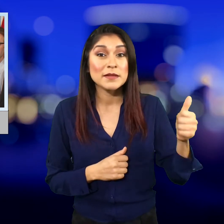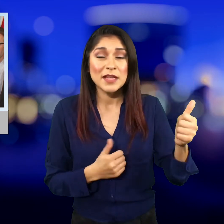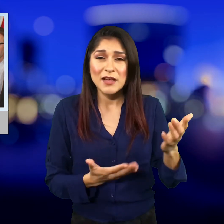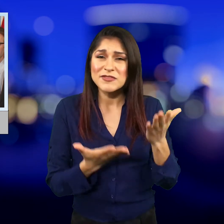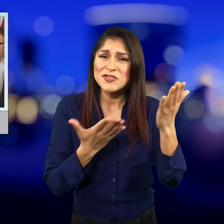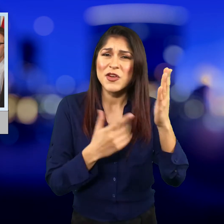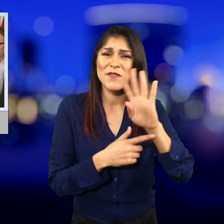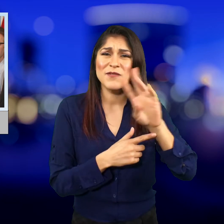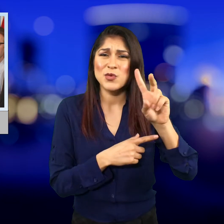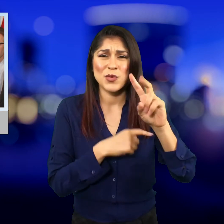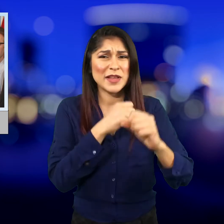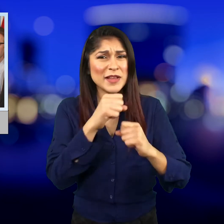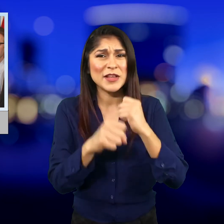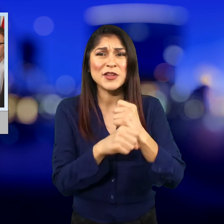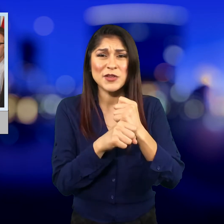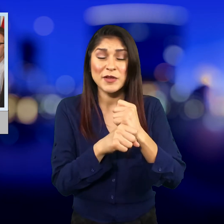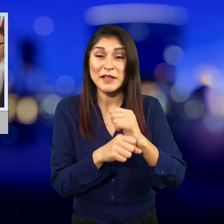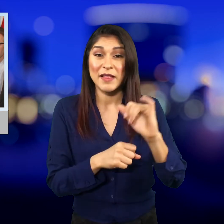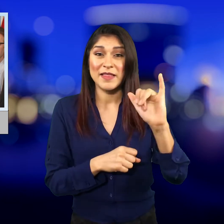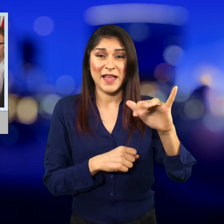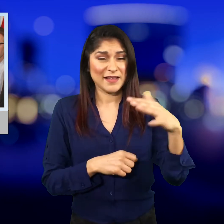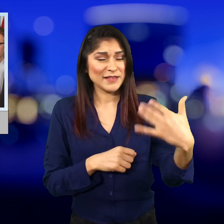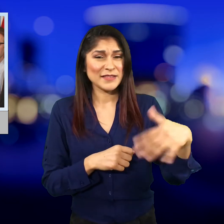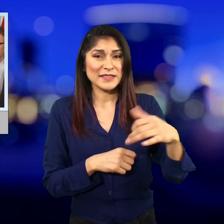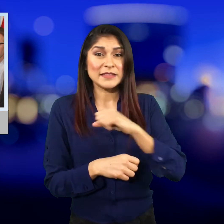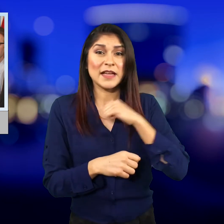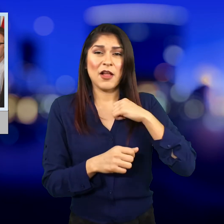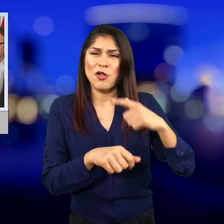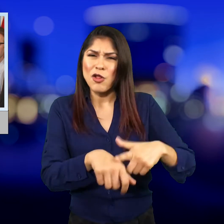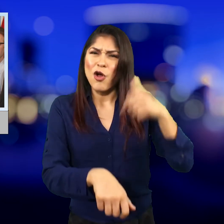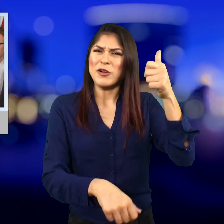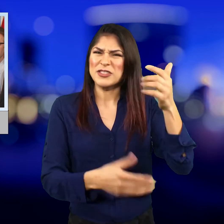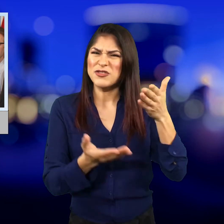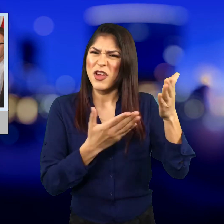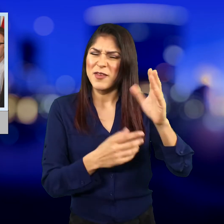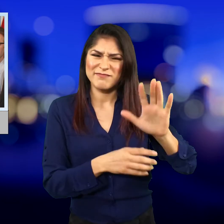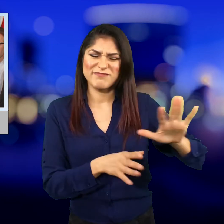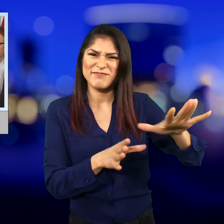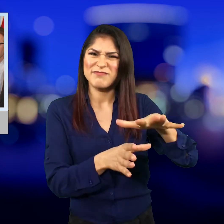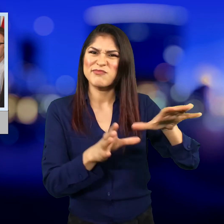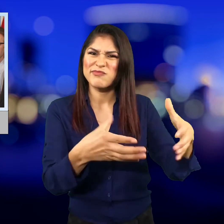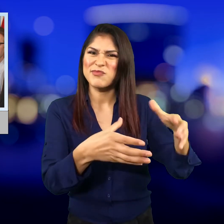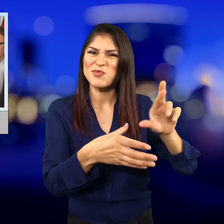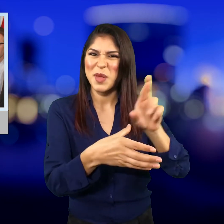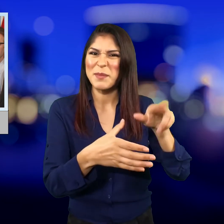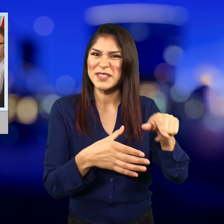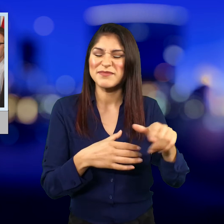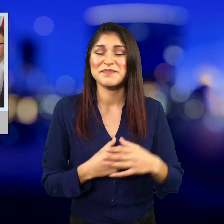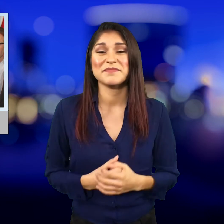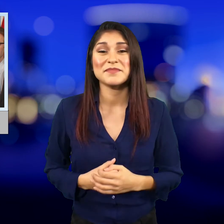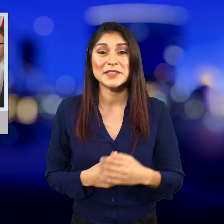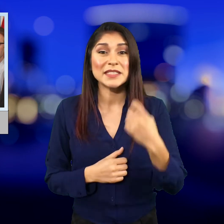Hatch has served for 42 years and is the Senate's longest-serving Republican.